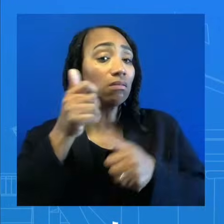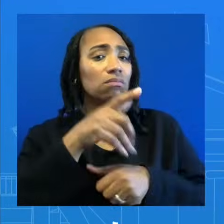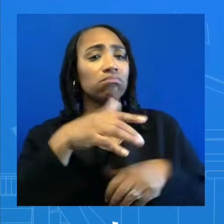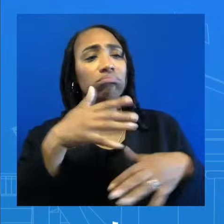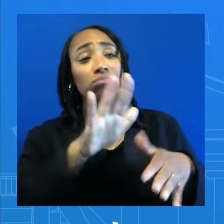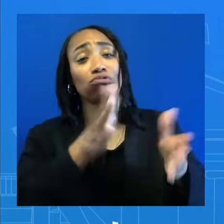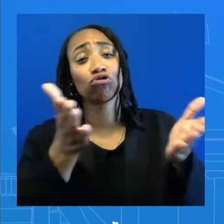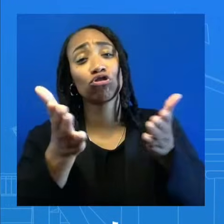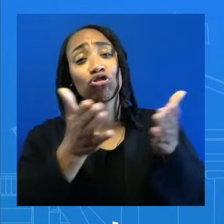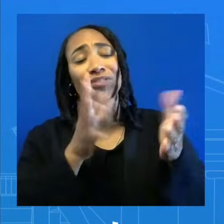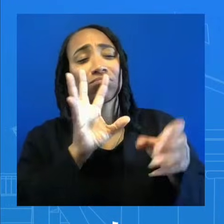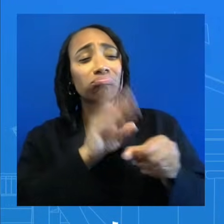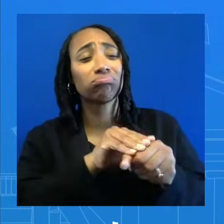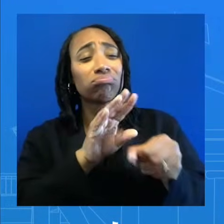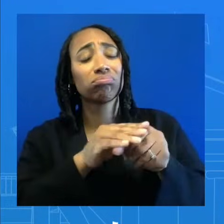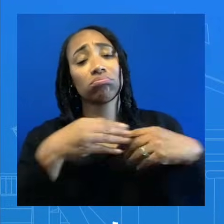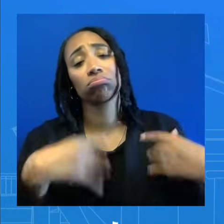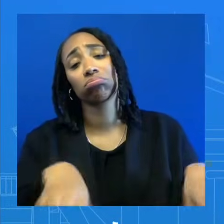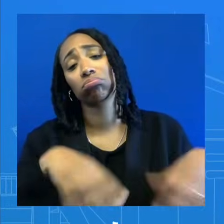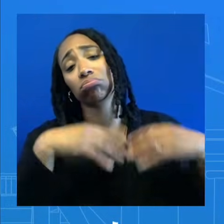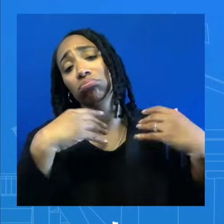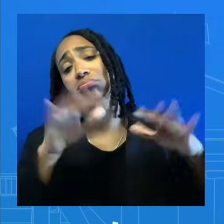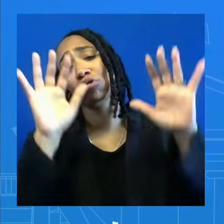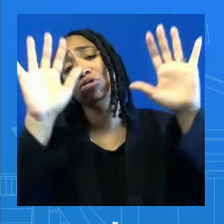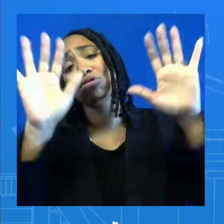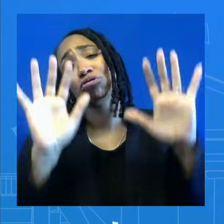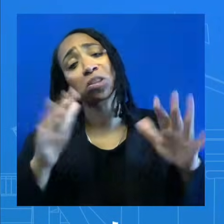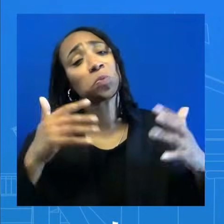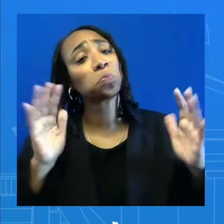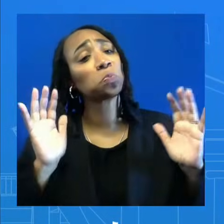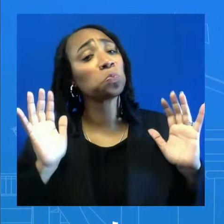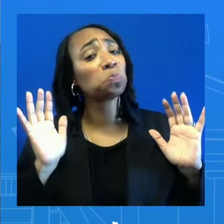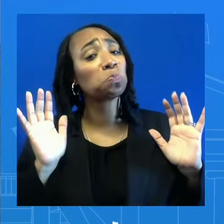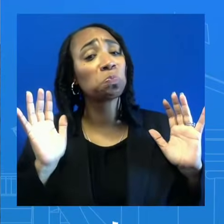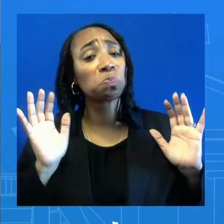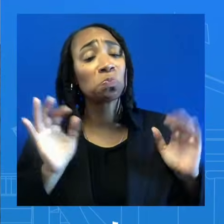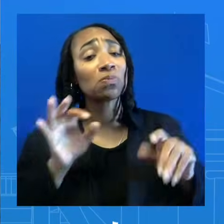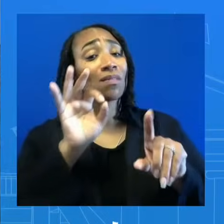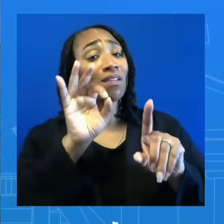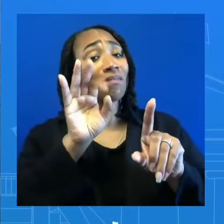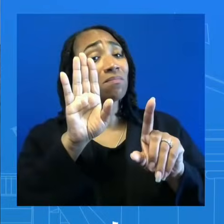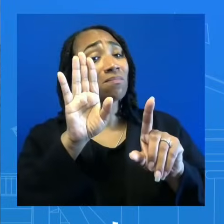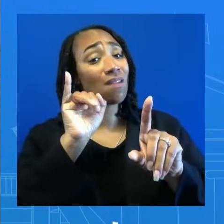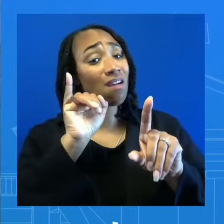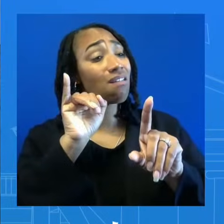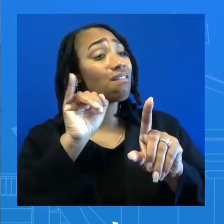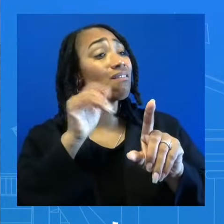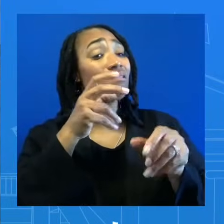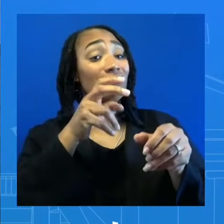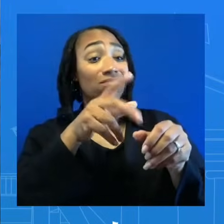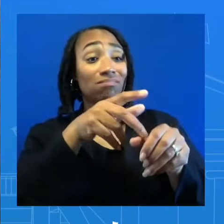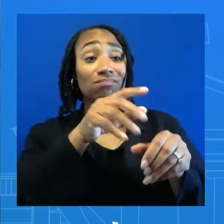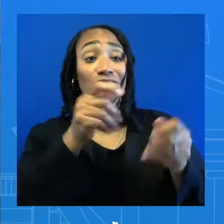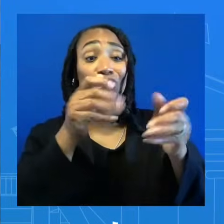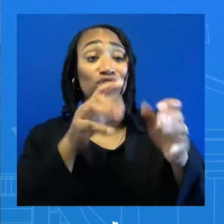Certainly, he wishes the FBI director well. The Press: Was the president disappointed that Wray is not going to be serving his full -- Ms. Jean-Pierre: I don't have any -- The Press: -- 10-year term?